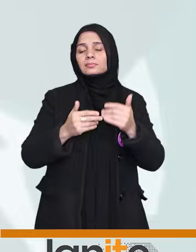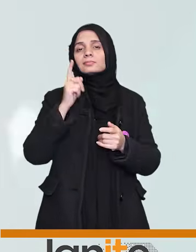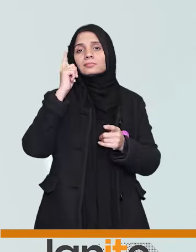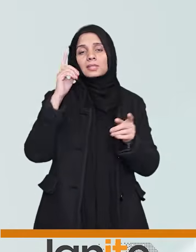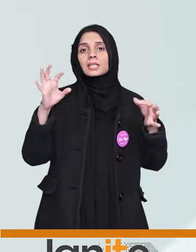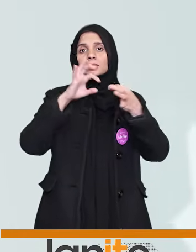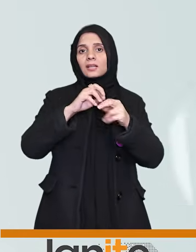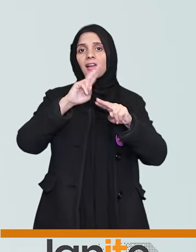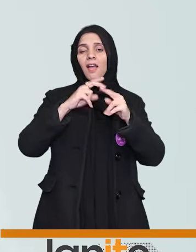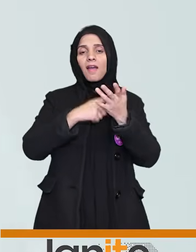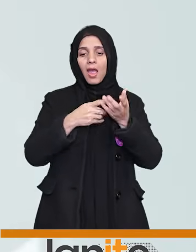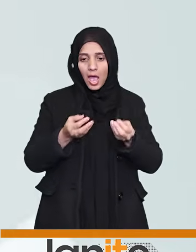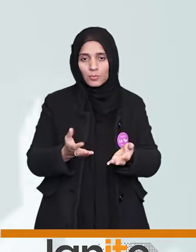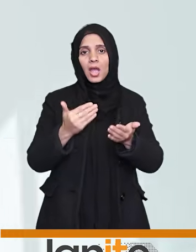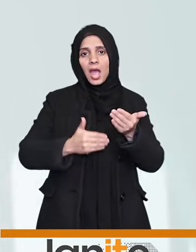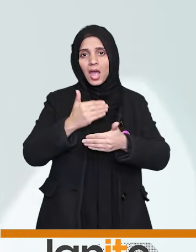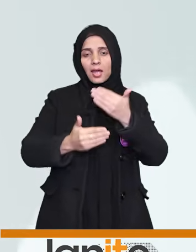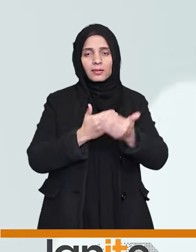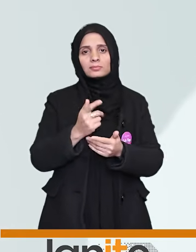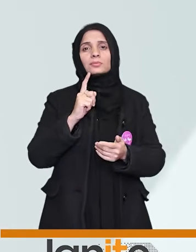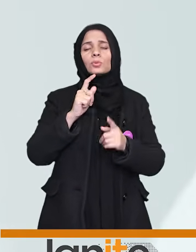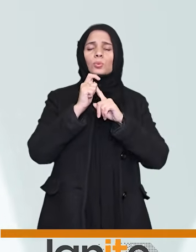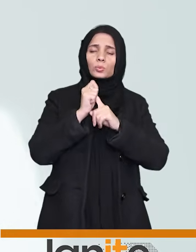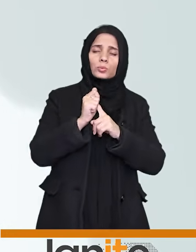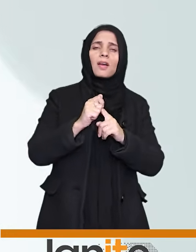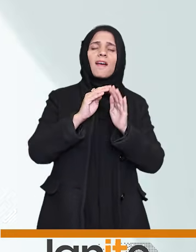this is one of the most strong platforms you can use.